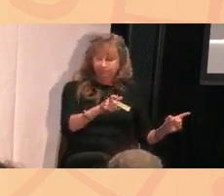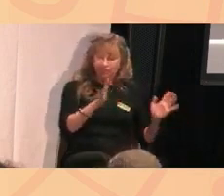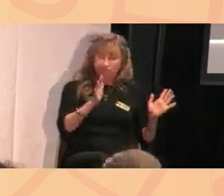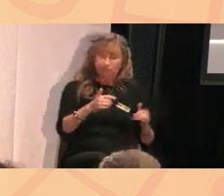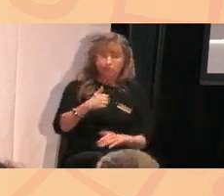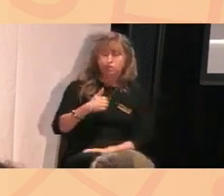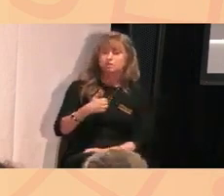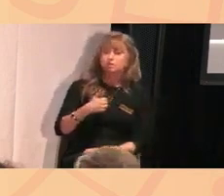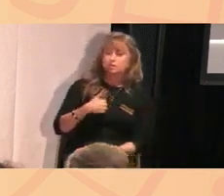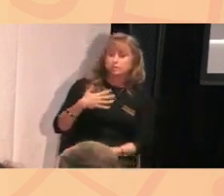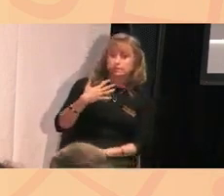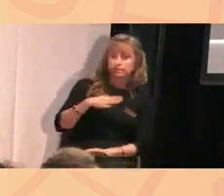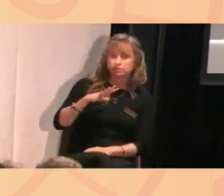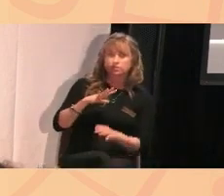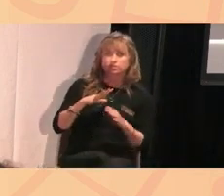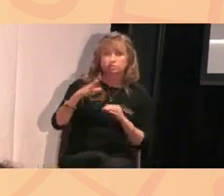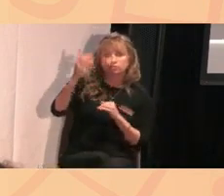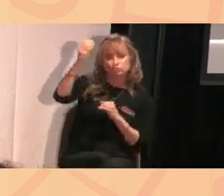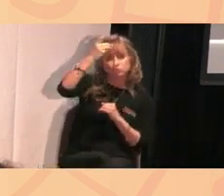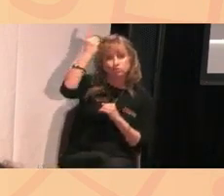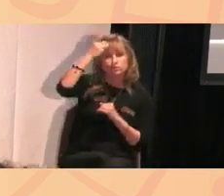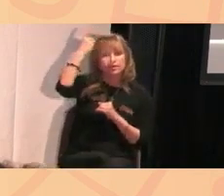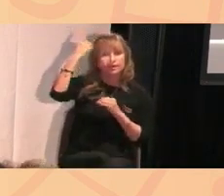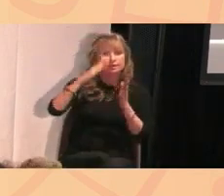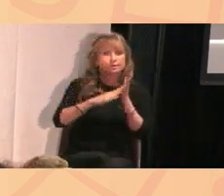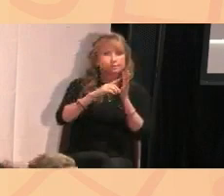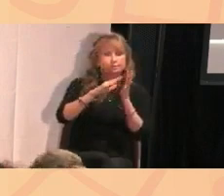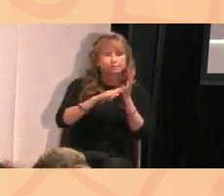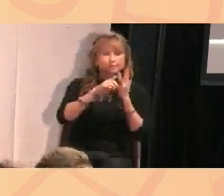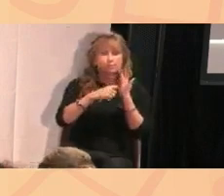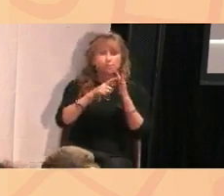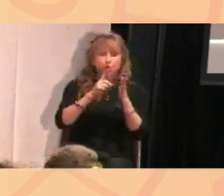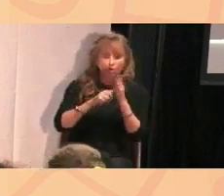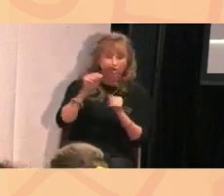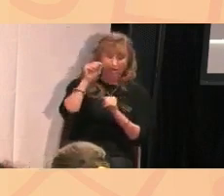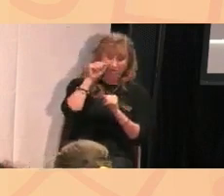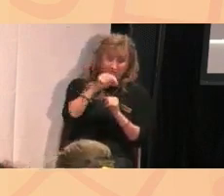that anyone could attack us and say, Oh, they're spending billions or whatever on these Aborigines.